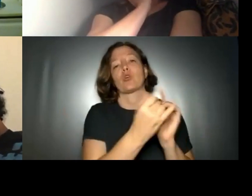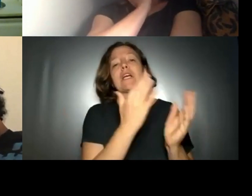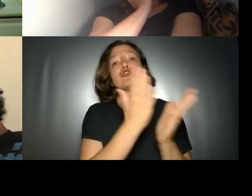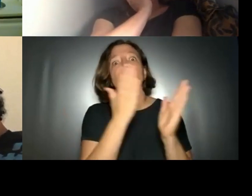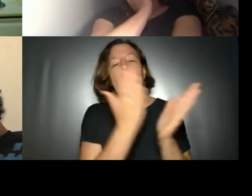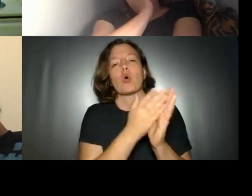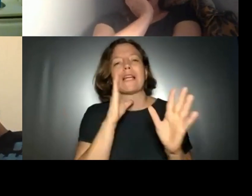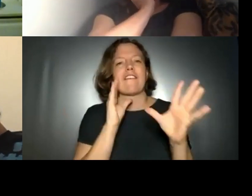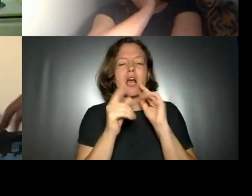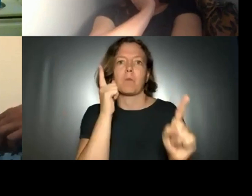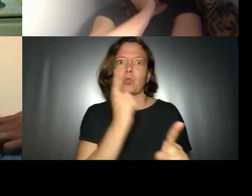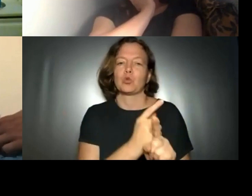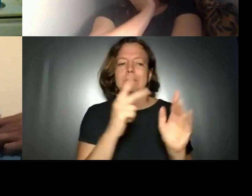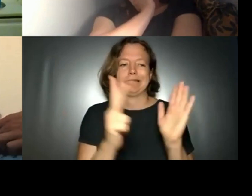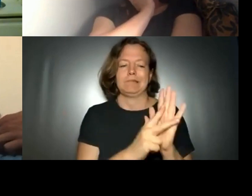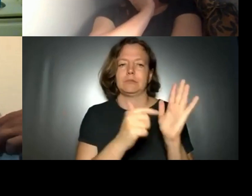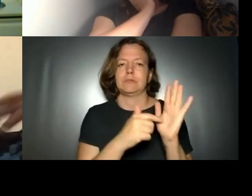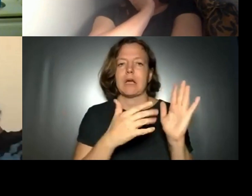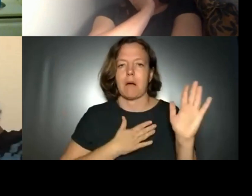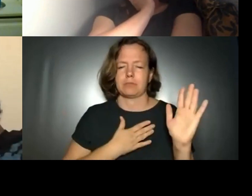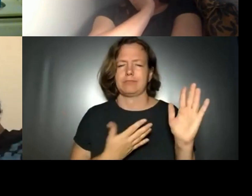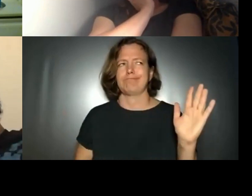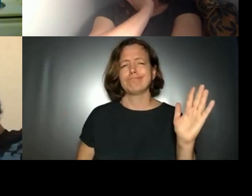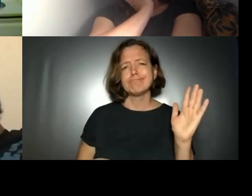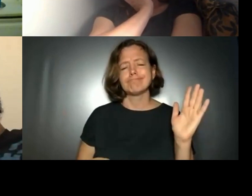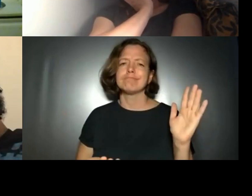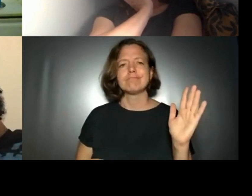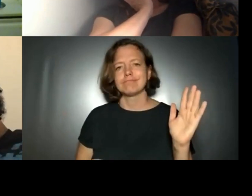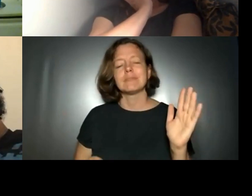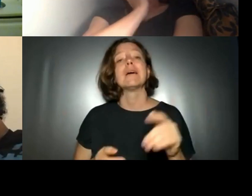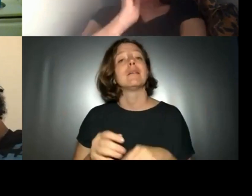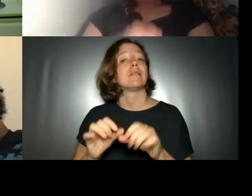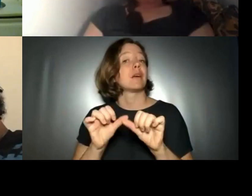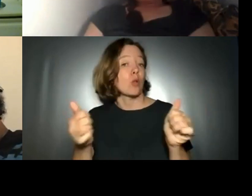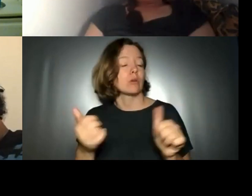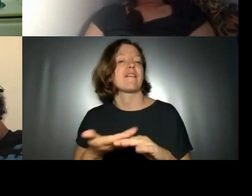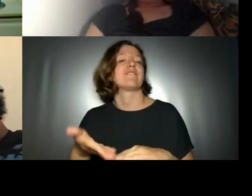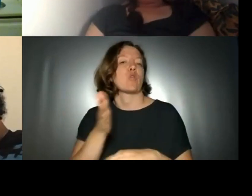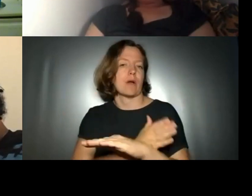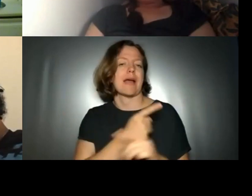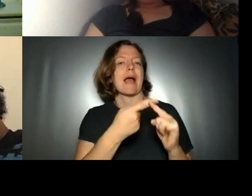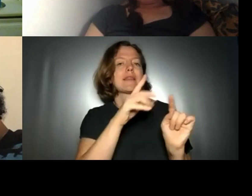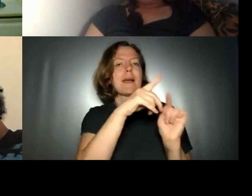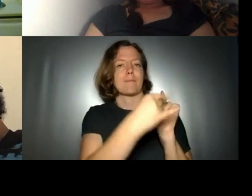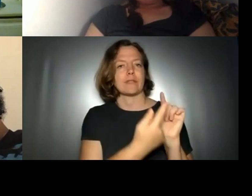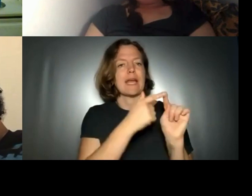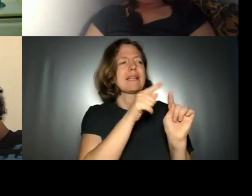So, I could do that because before that I was artistic co-director of this other project that didn't feel safe.